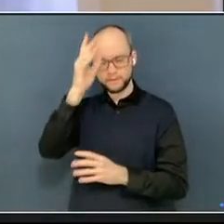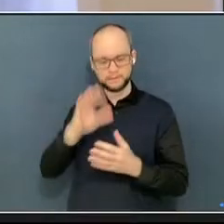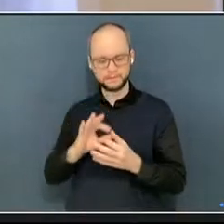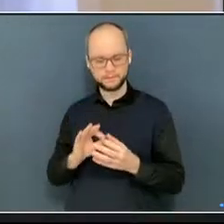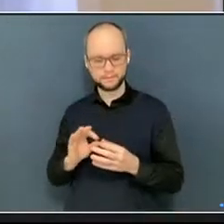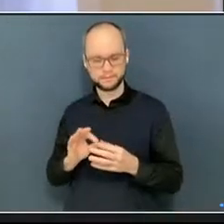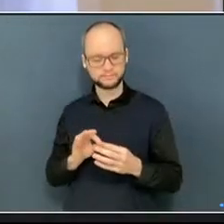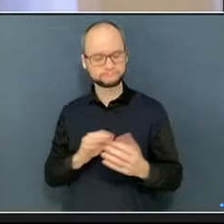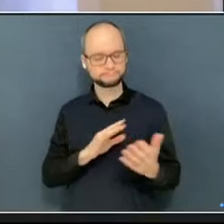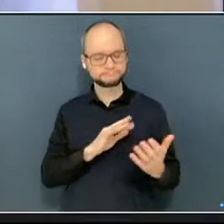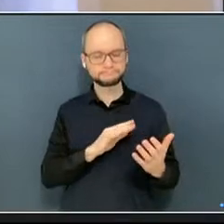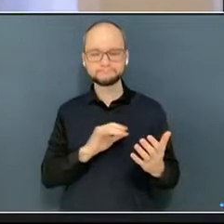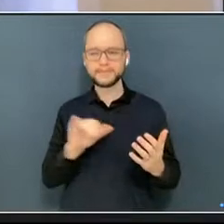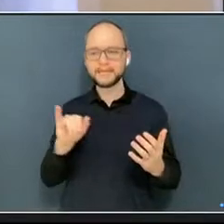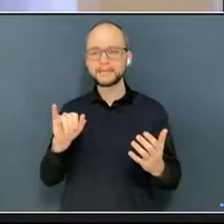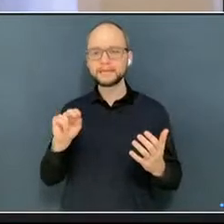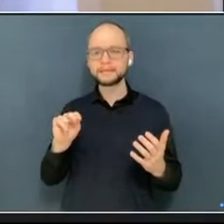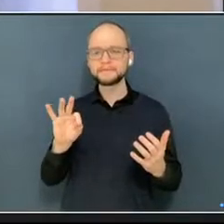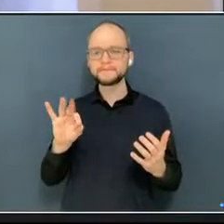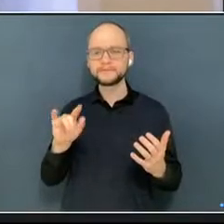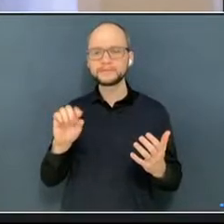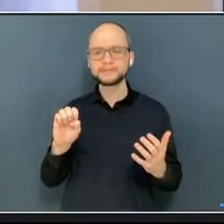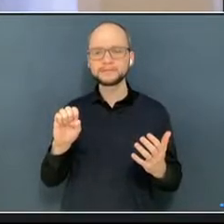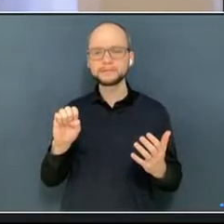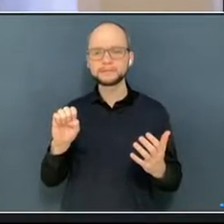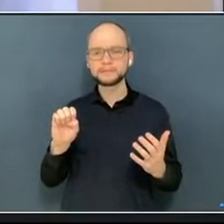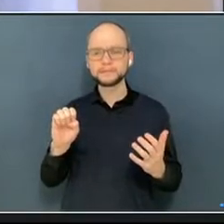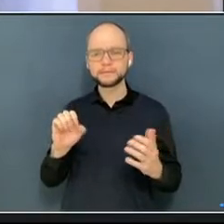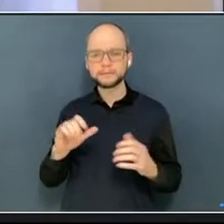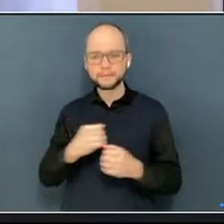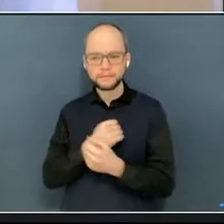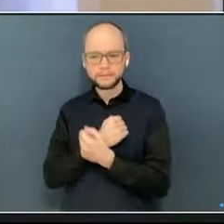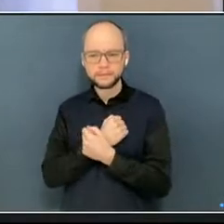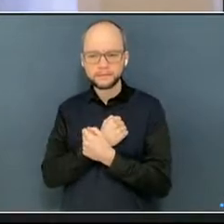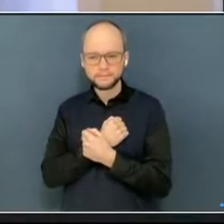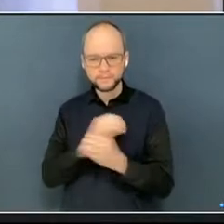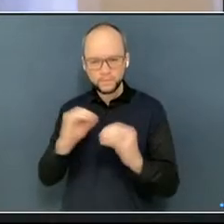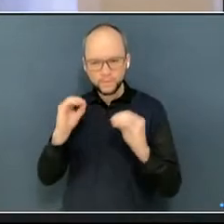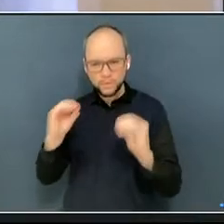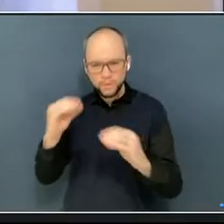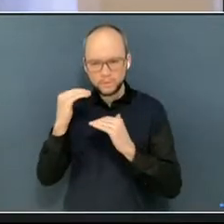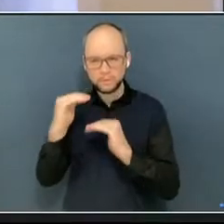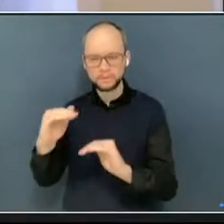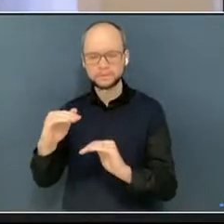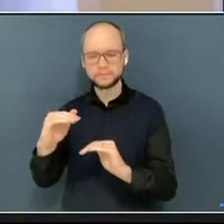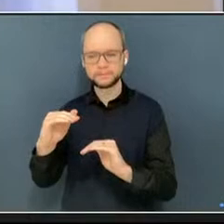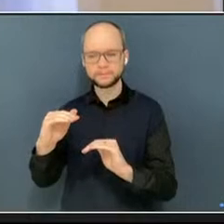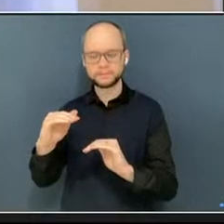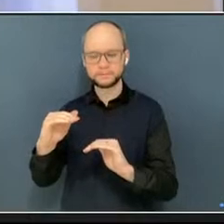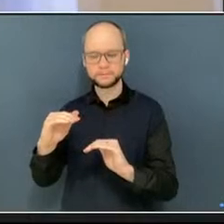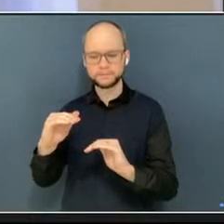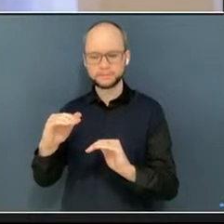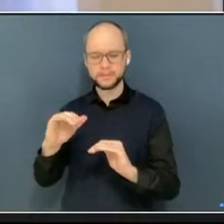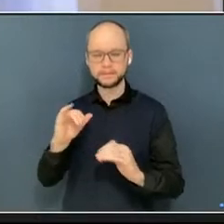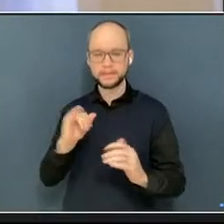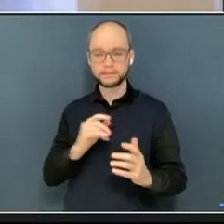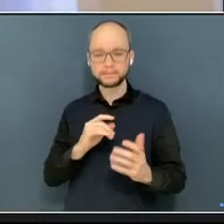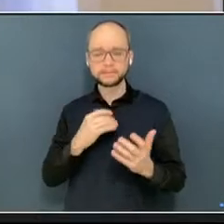in a tone and manner which really moved me. So much so that it has ever remained in my